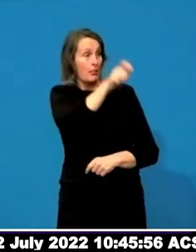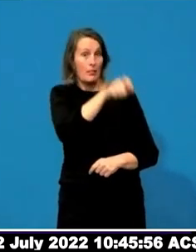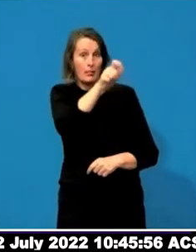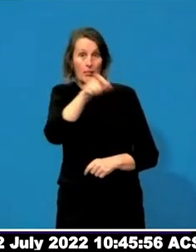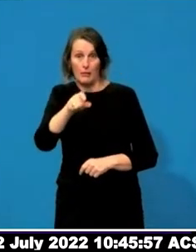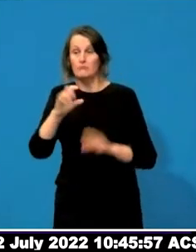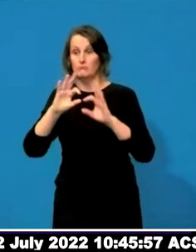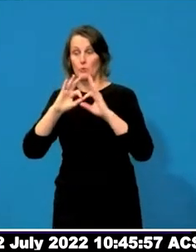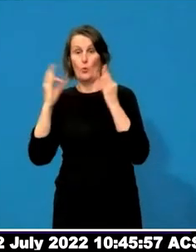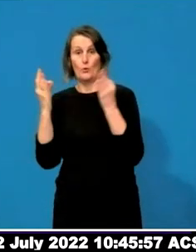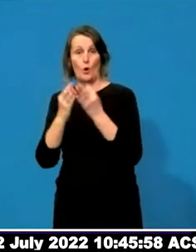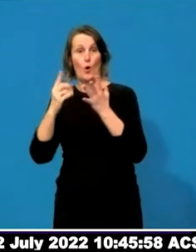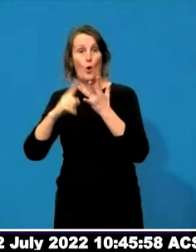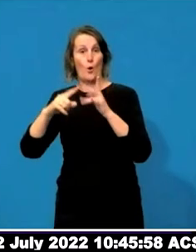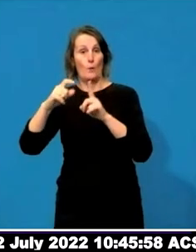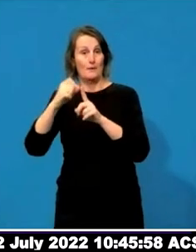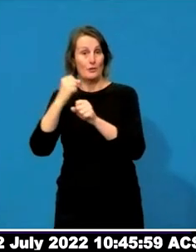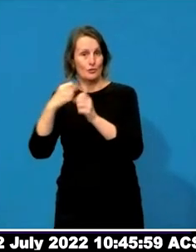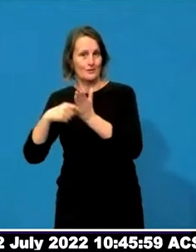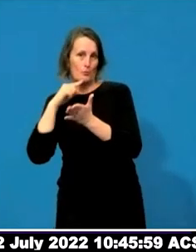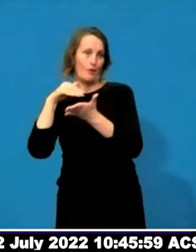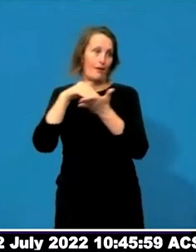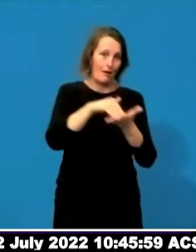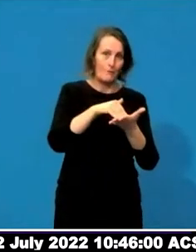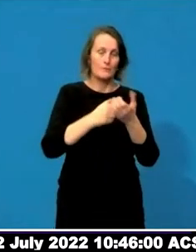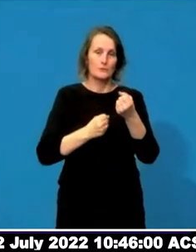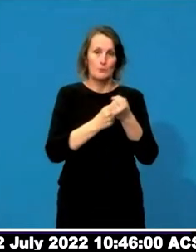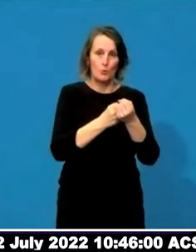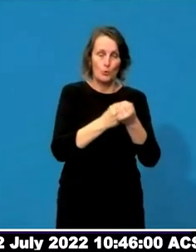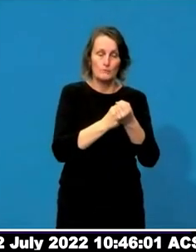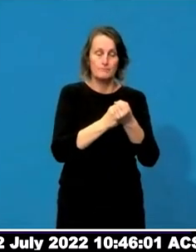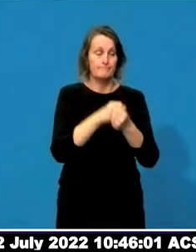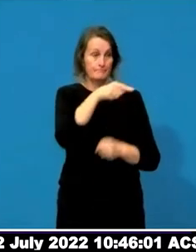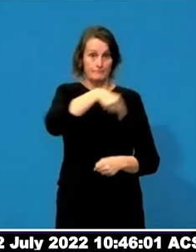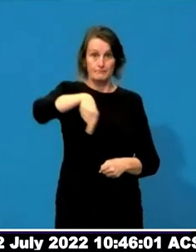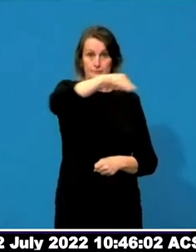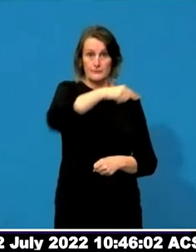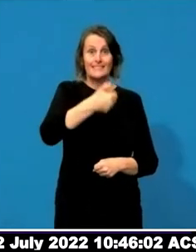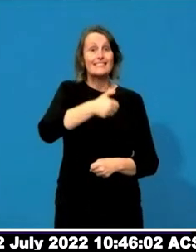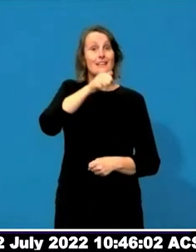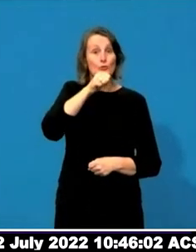Of which 454 were First Nations people with disability? Yes, also correct.